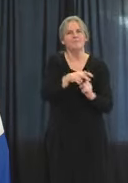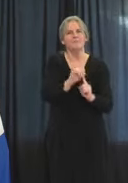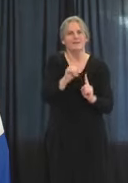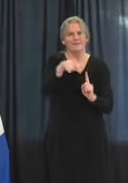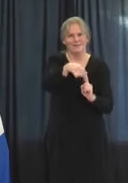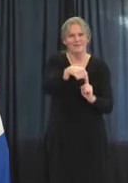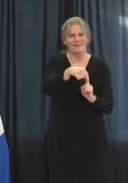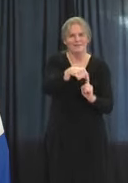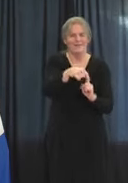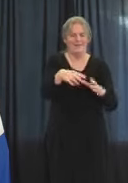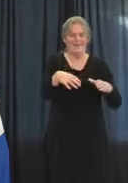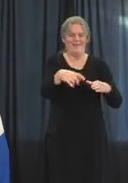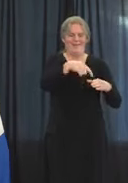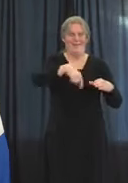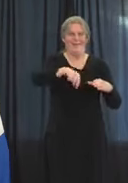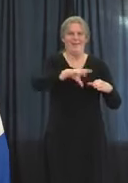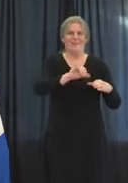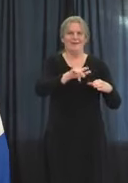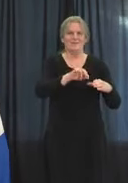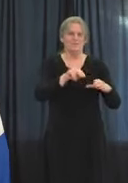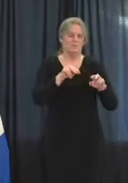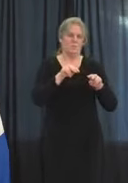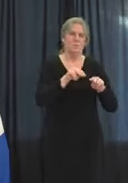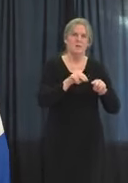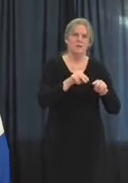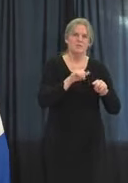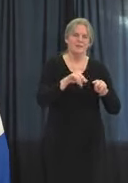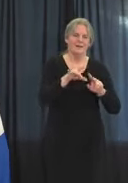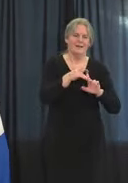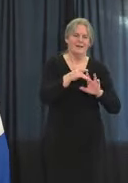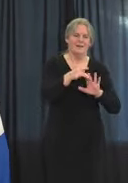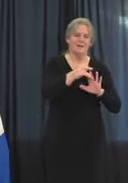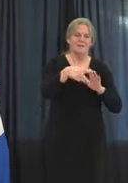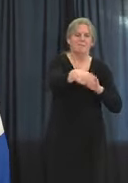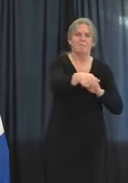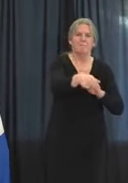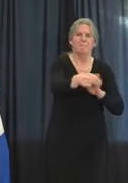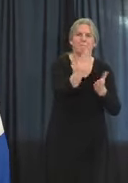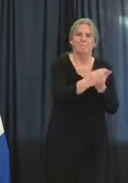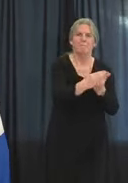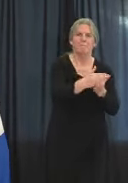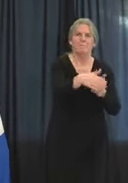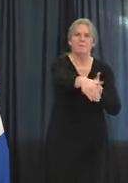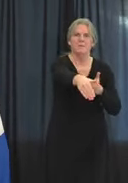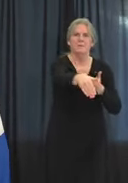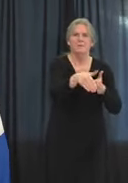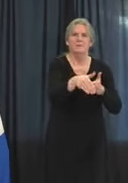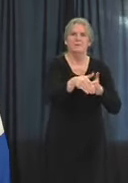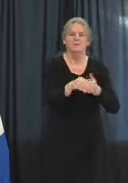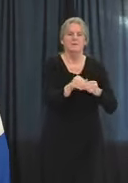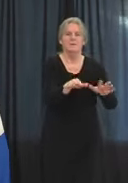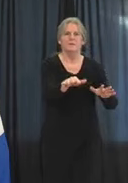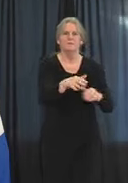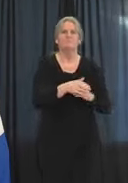Cluster management means getting on top of that transmission cycle and stopping it. This follows a methodical